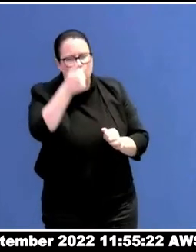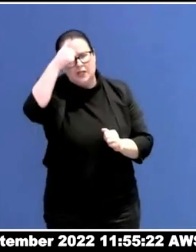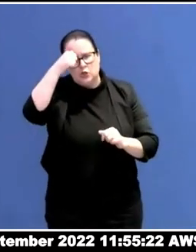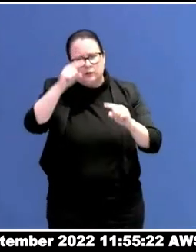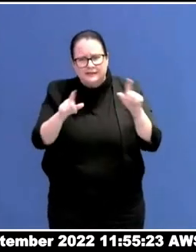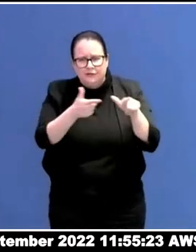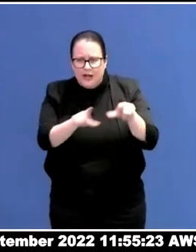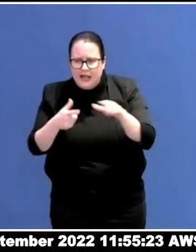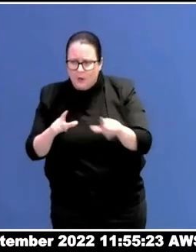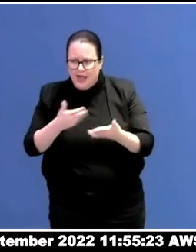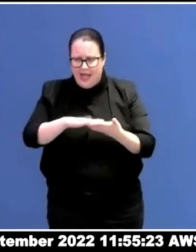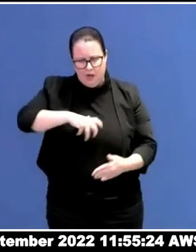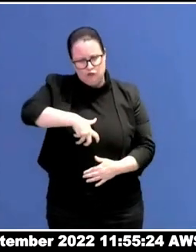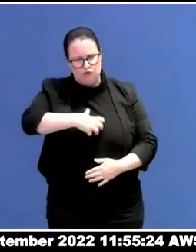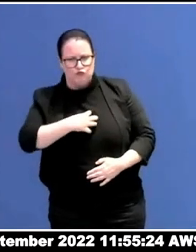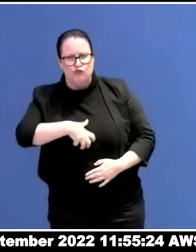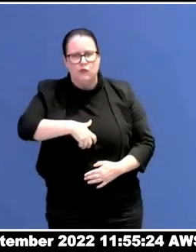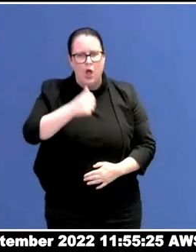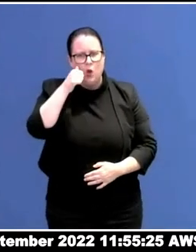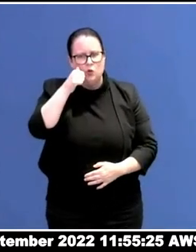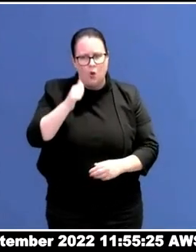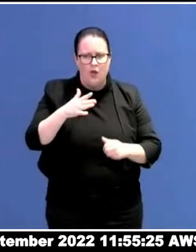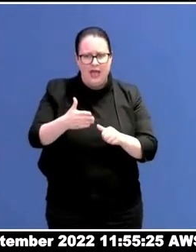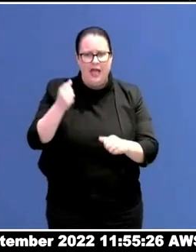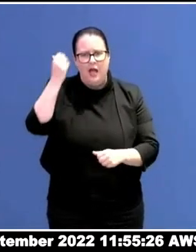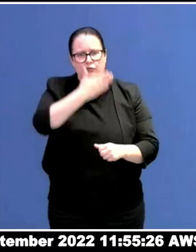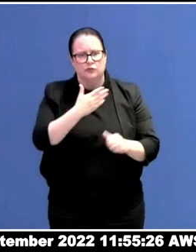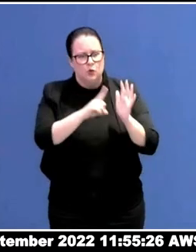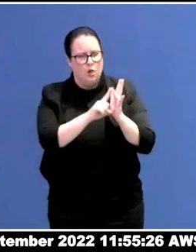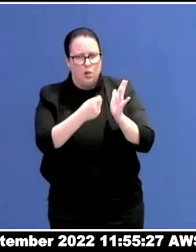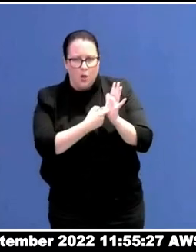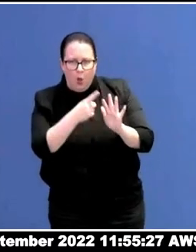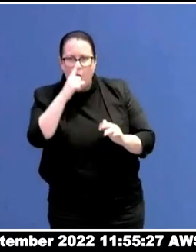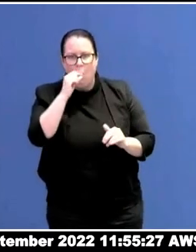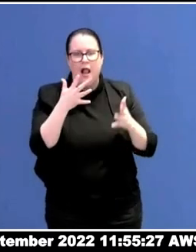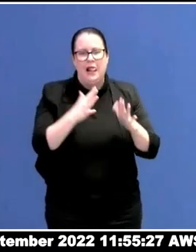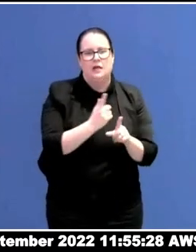So, knowing what you can say, what you can't say, the cultural cues, but at every single